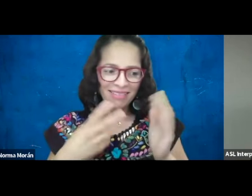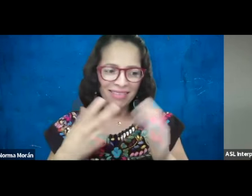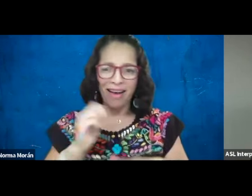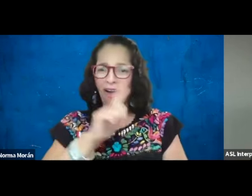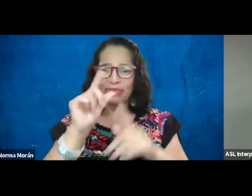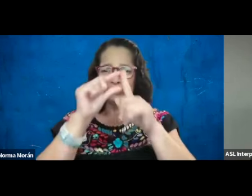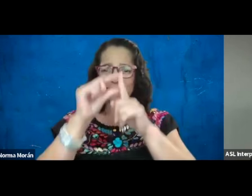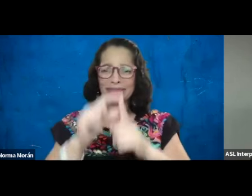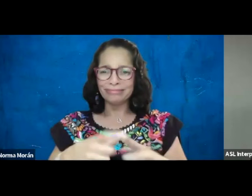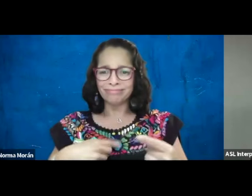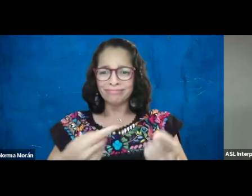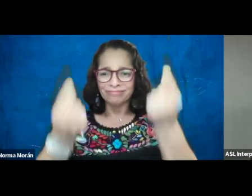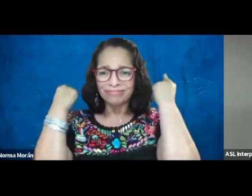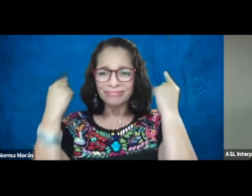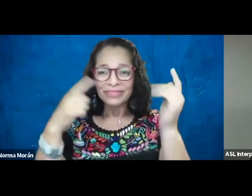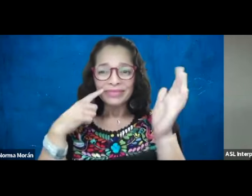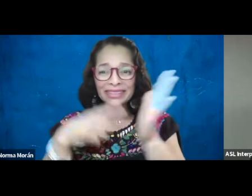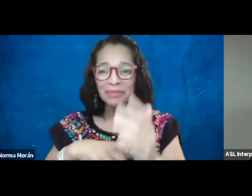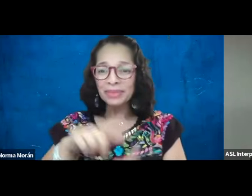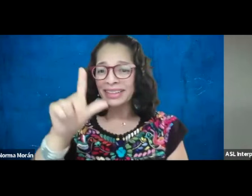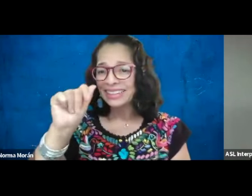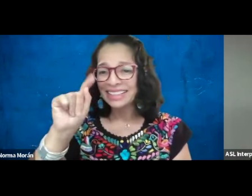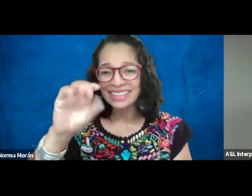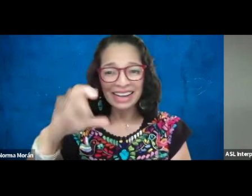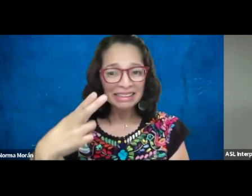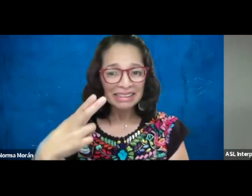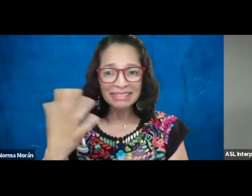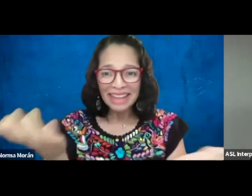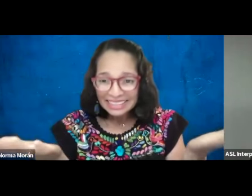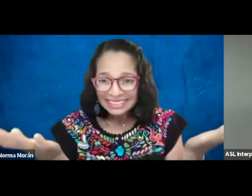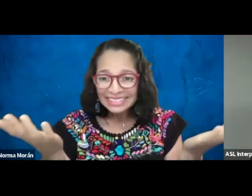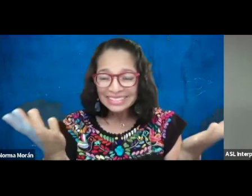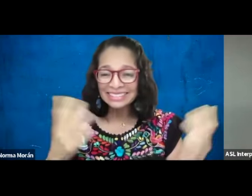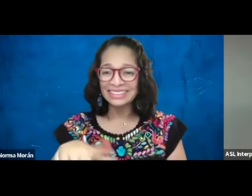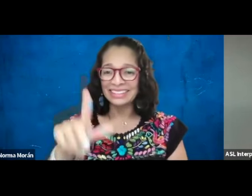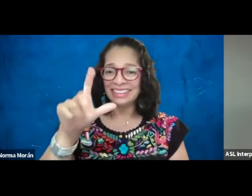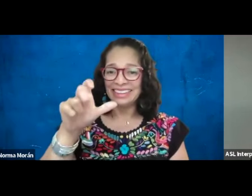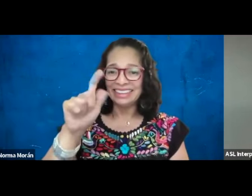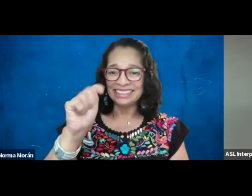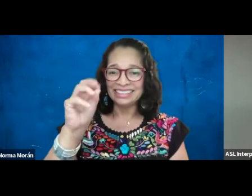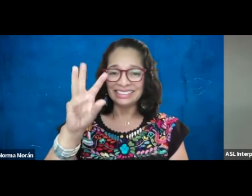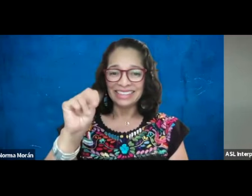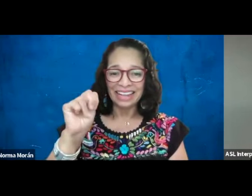through how much access was limited how many words I didn't understand. For example, the word latch, I had